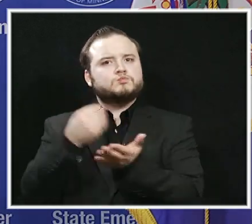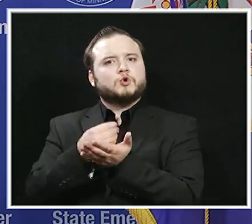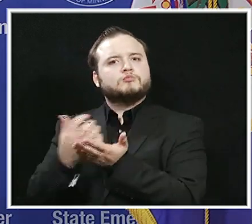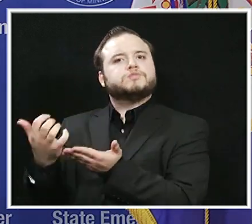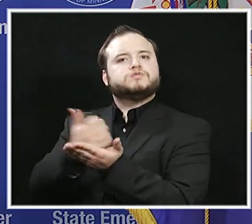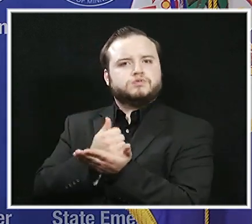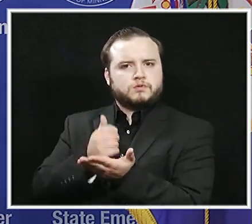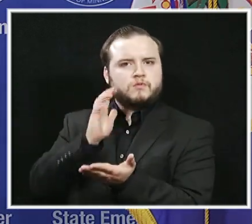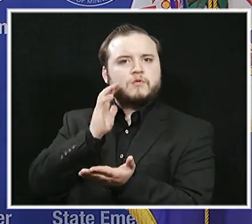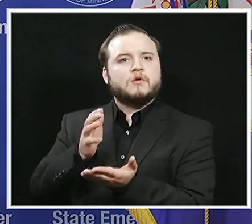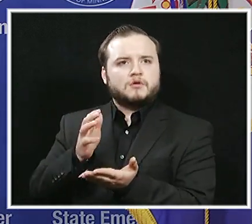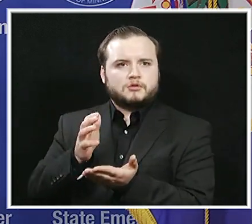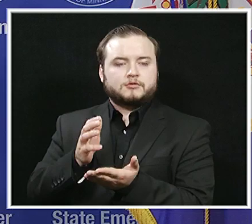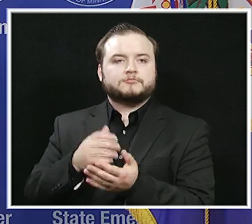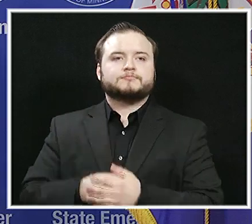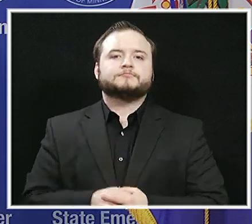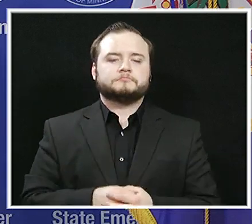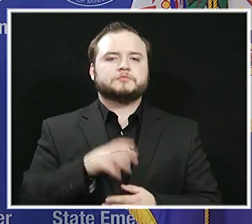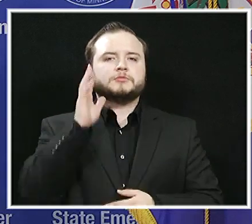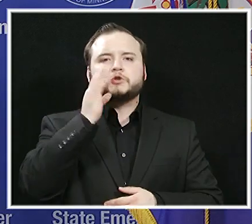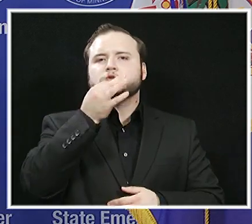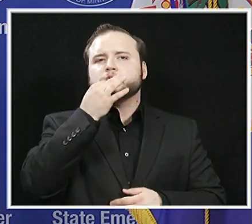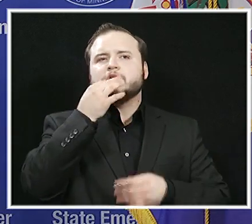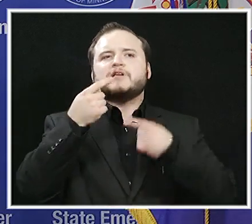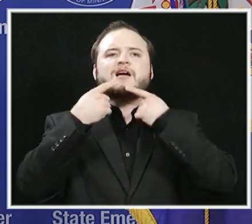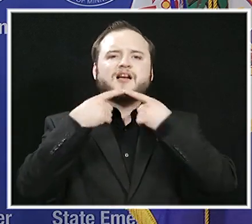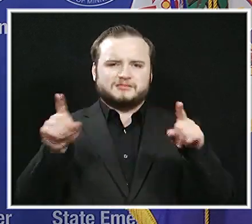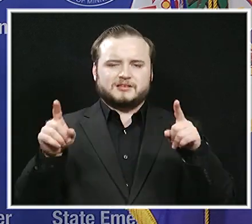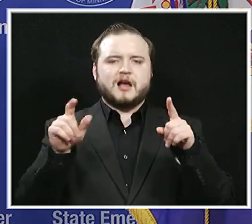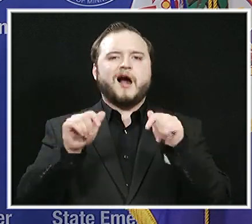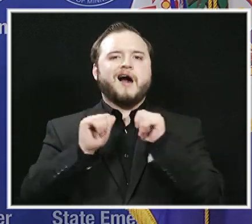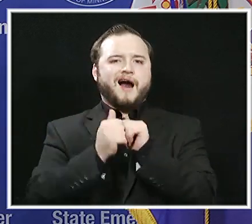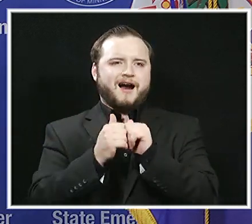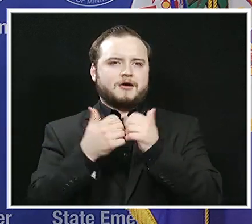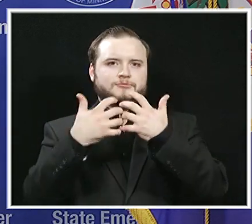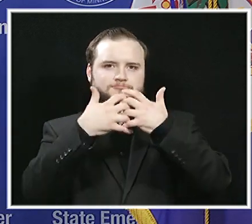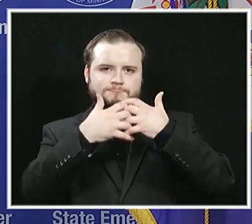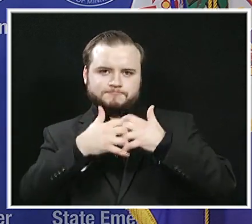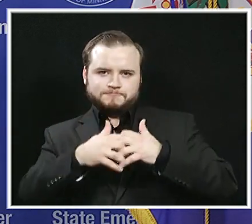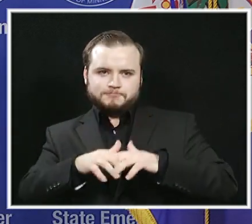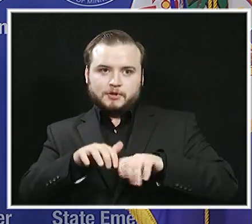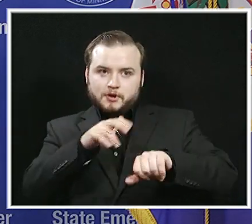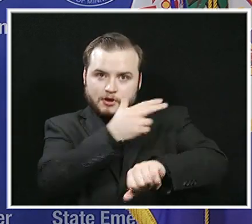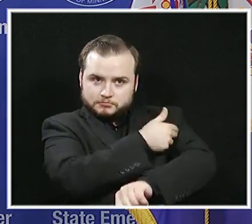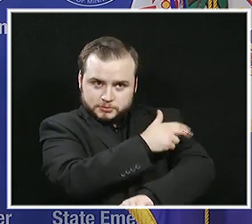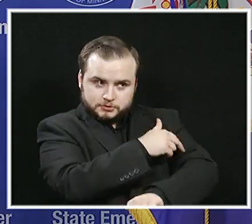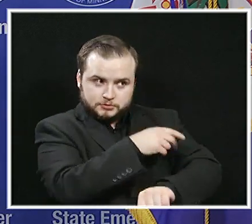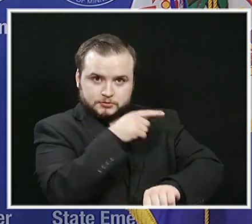knee surgery or hip surgery or whatever the specialty was, dentistry or whatever it might be. So we believe and there should be an announcement in